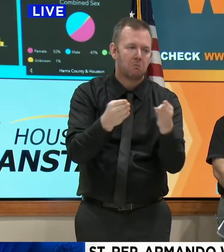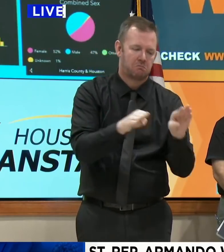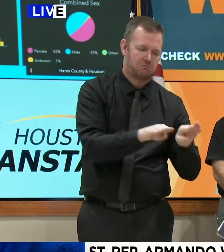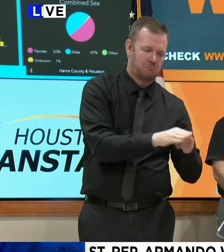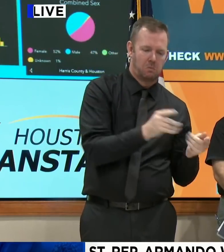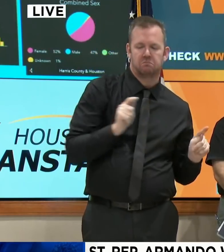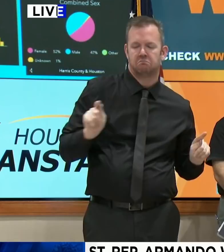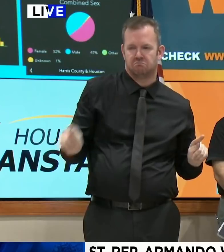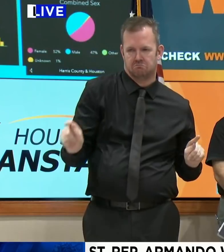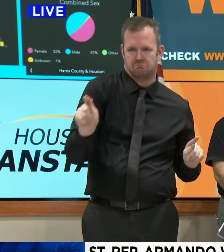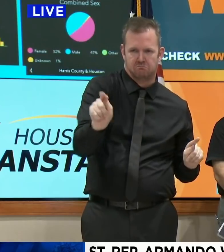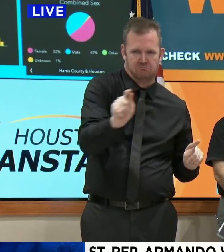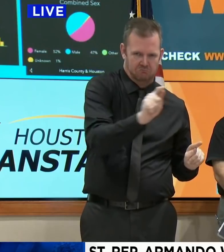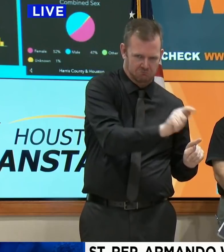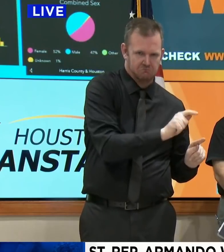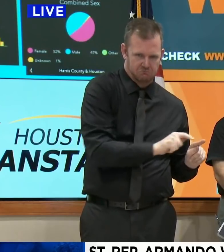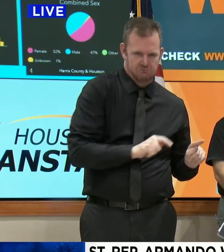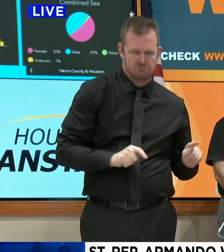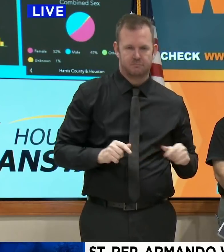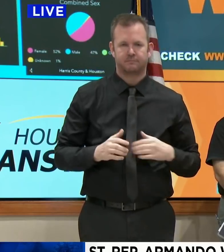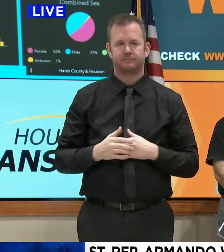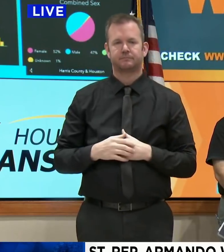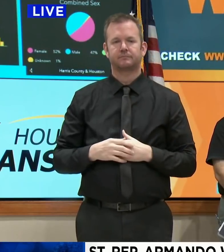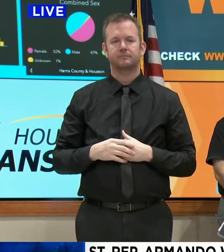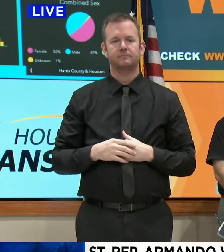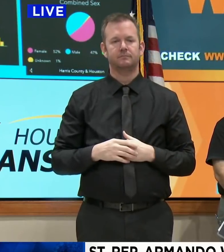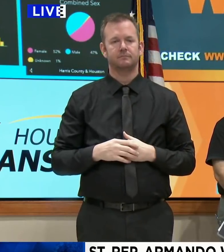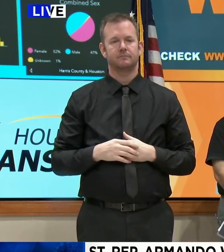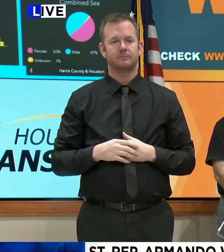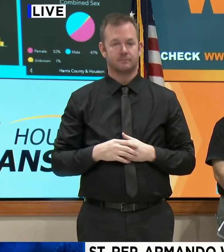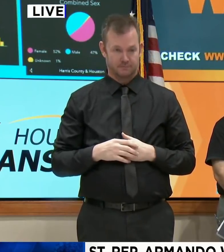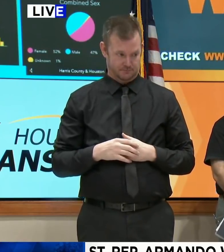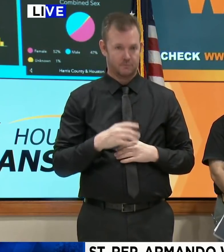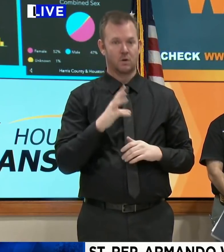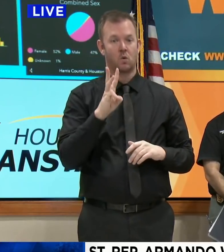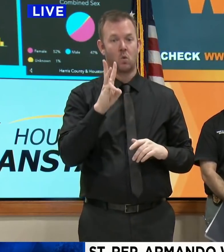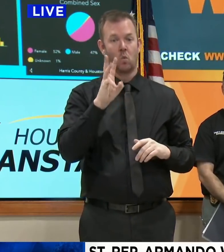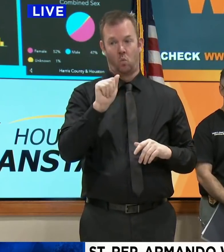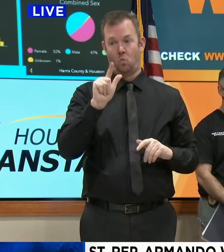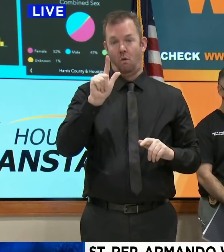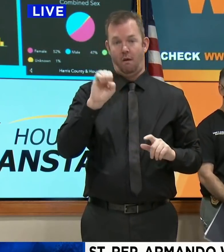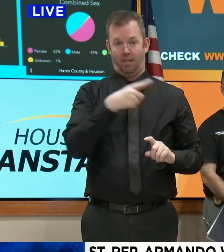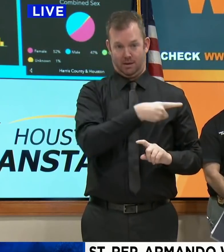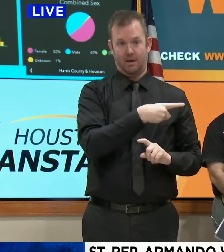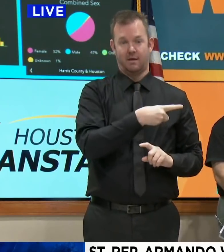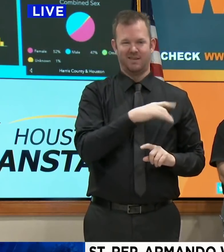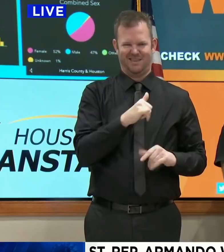Ktrk will representative Ktrk will representative Wally be paid well he could his Wally be paid well he could his law firm will hear sure that law firm will hear sure that his law firm will not seek his law firm will not seek contracts in relation to any contracts in relation to any recovery dollars.